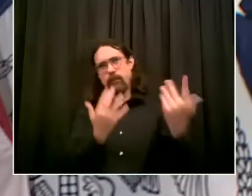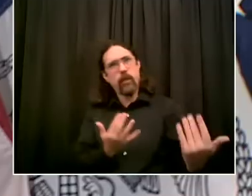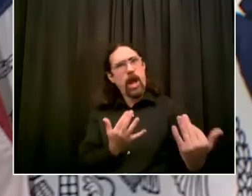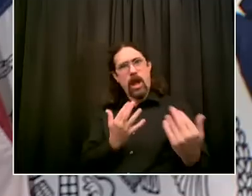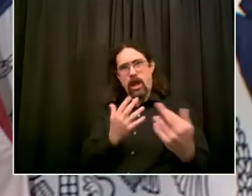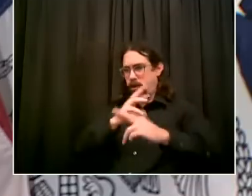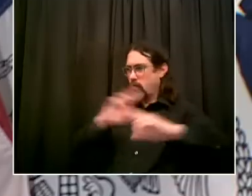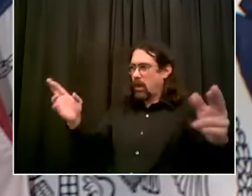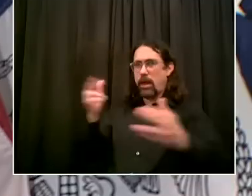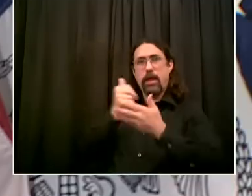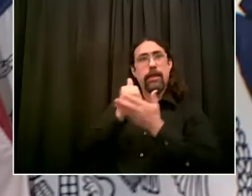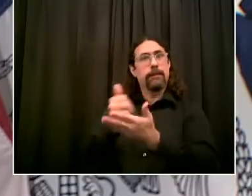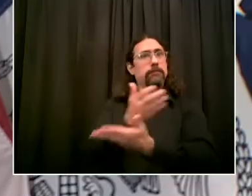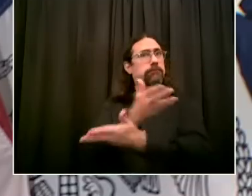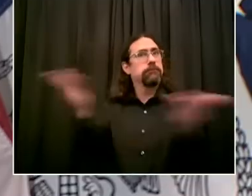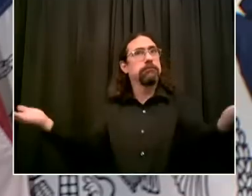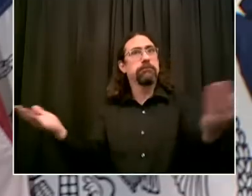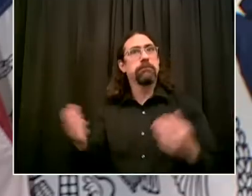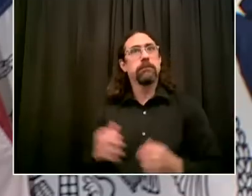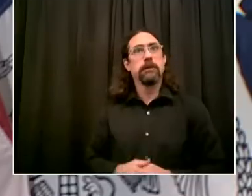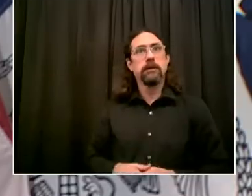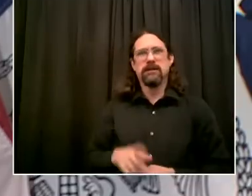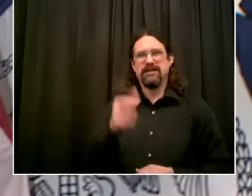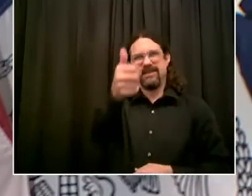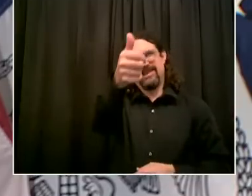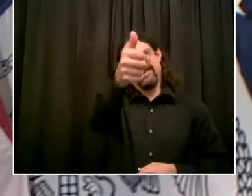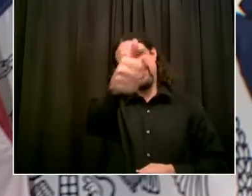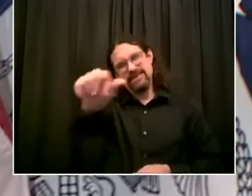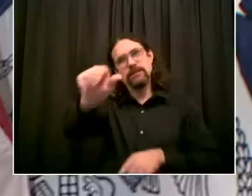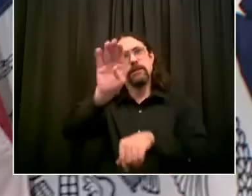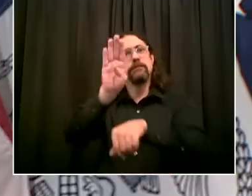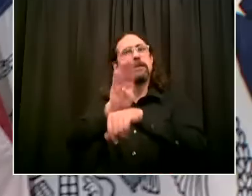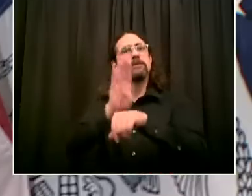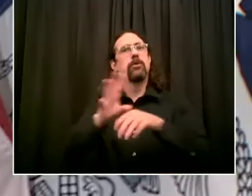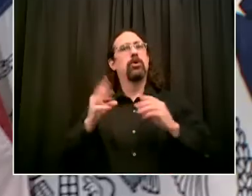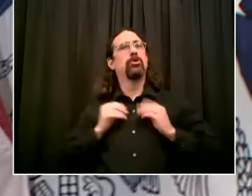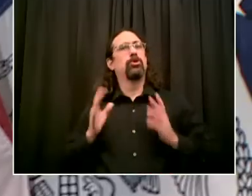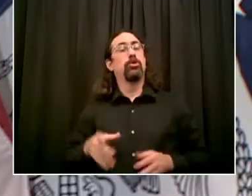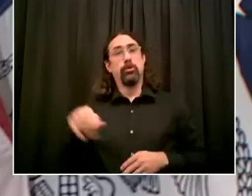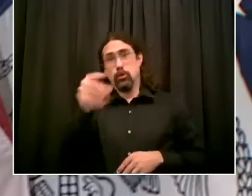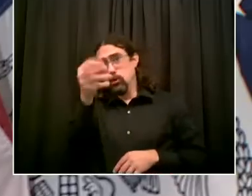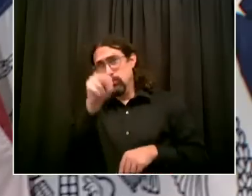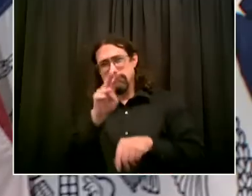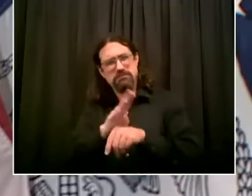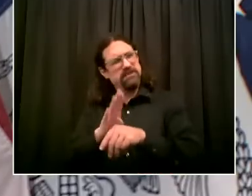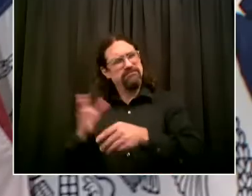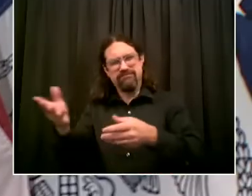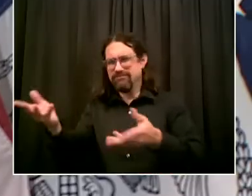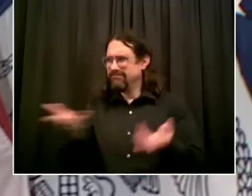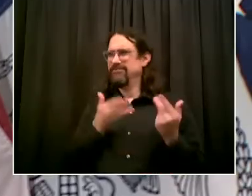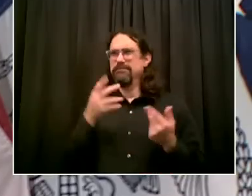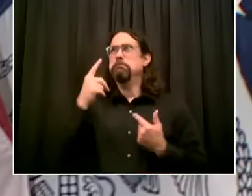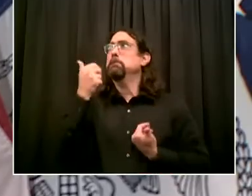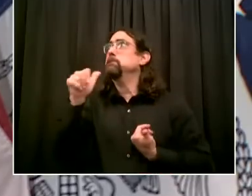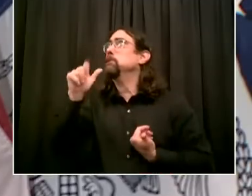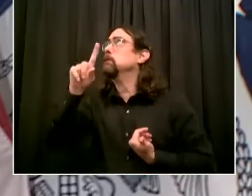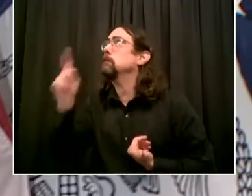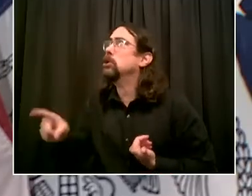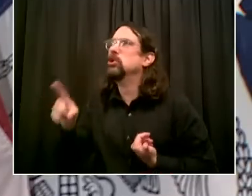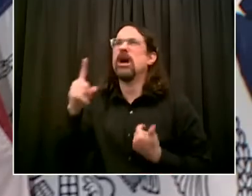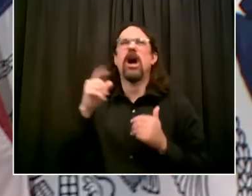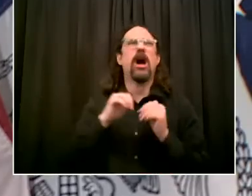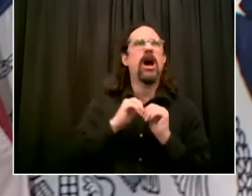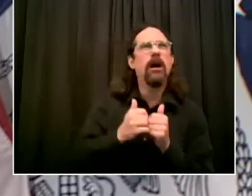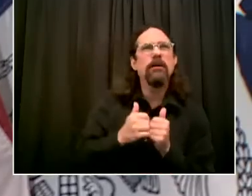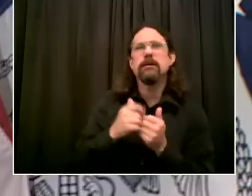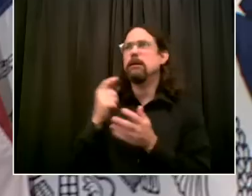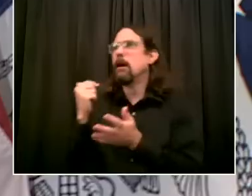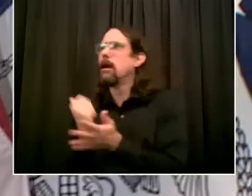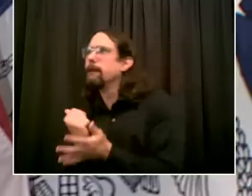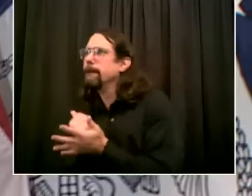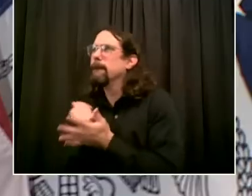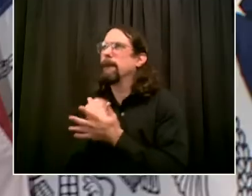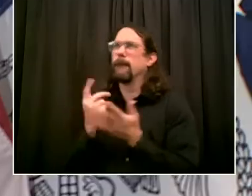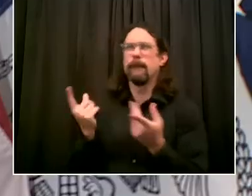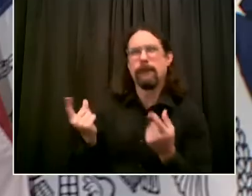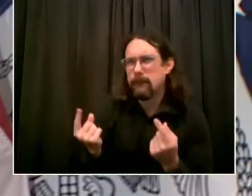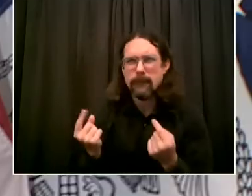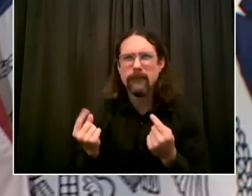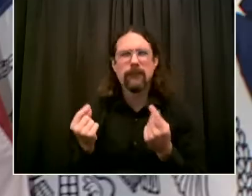THAT ACCOUNT FOR R